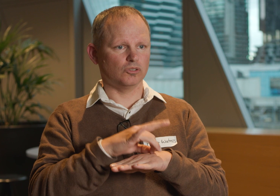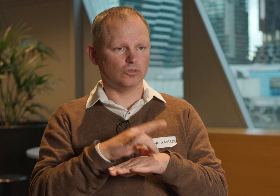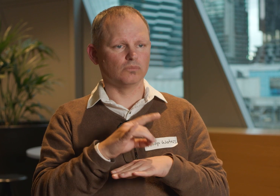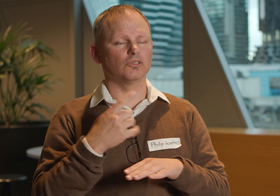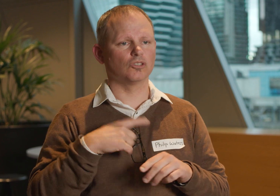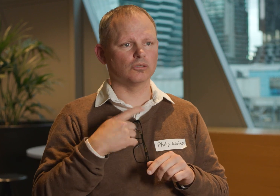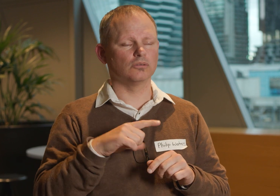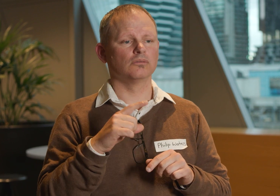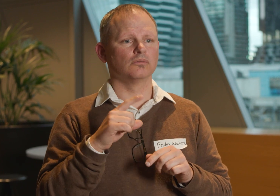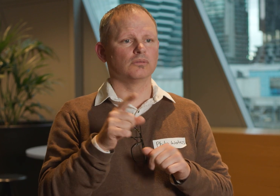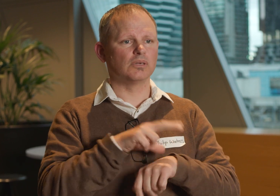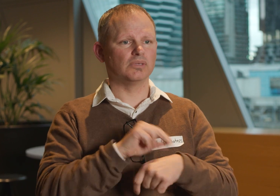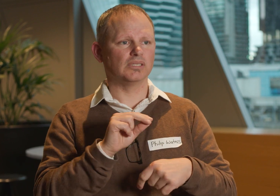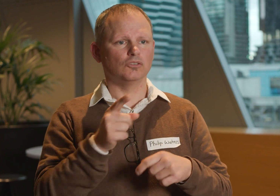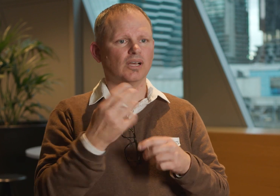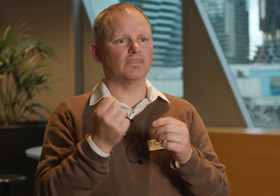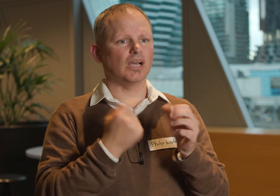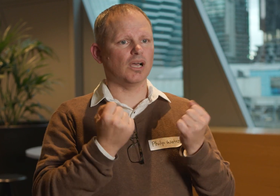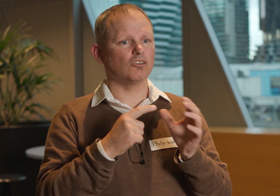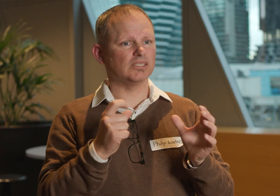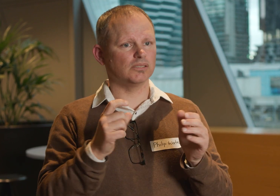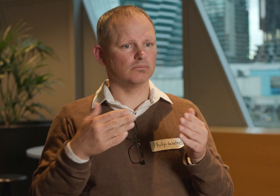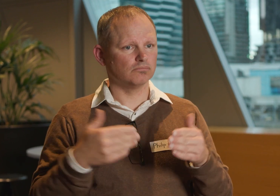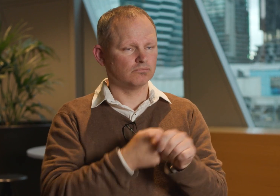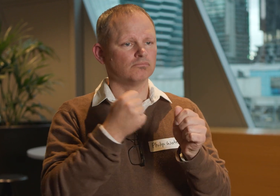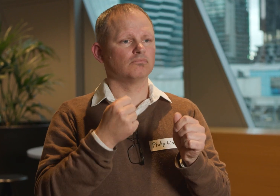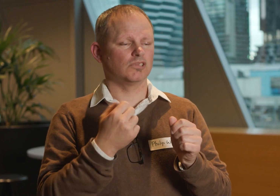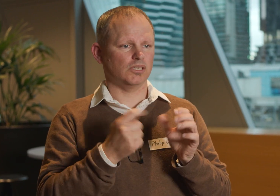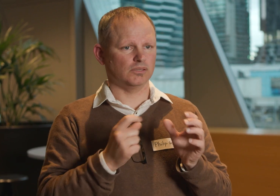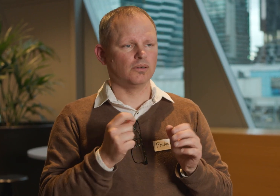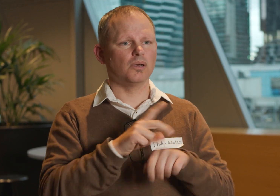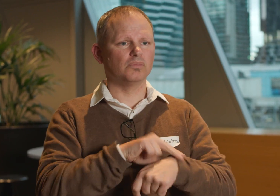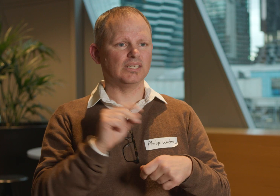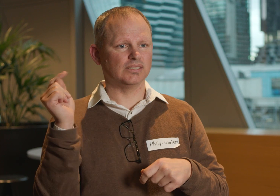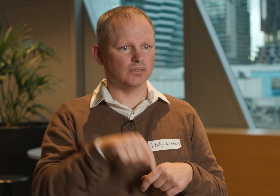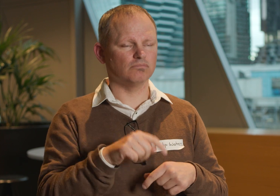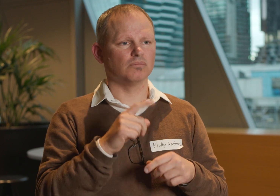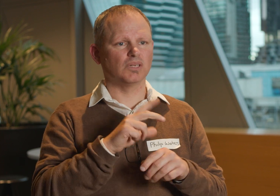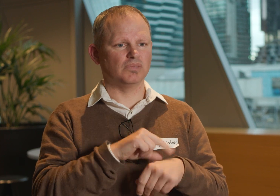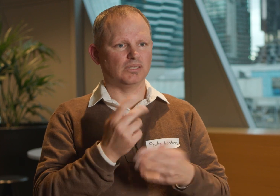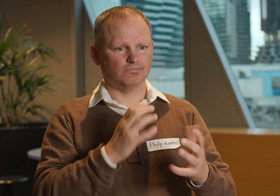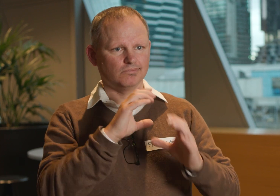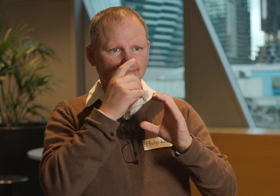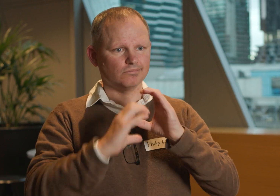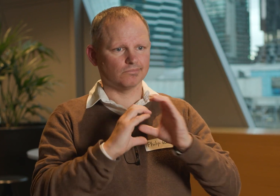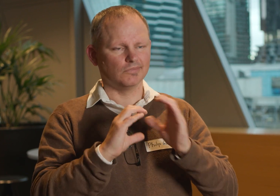we've supported one deaf woman in hospital and she had a car accident and the police were involved,